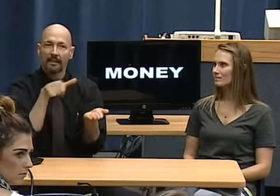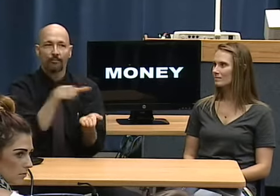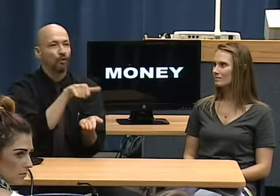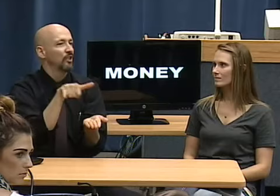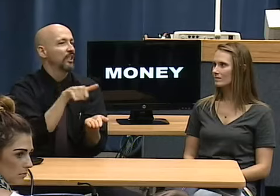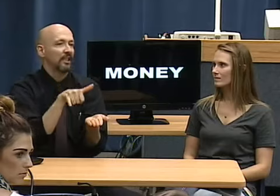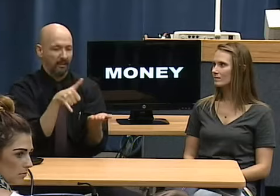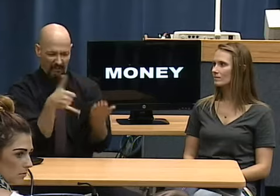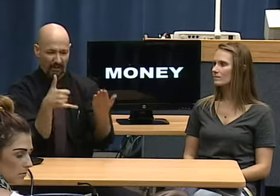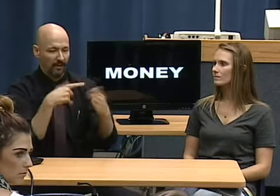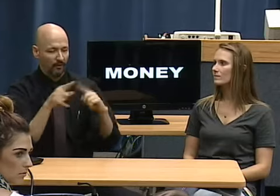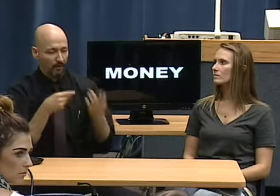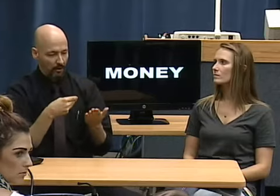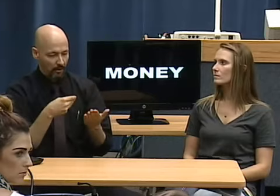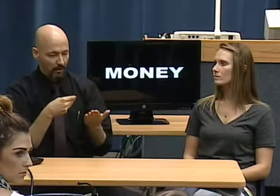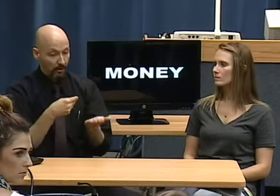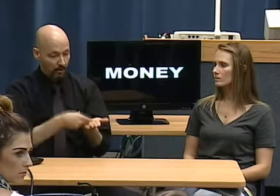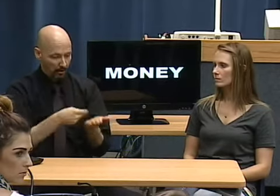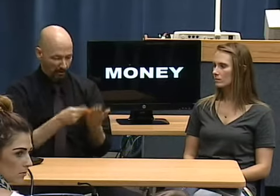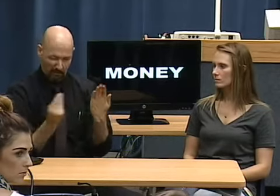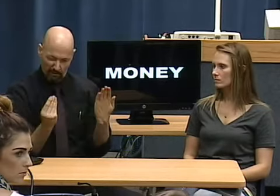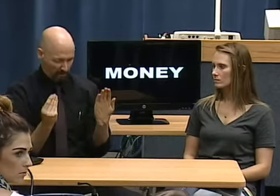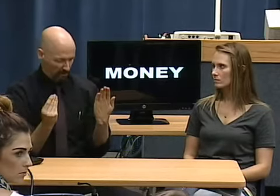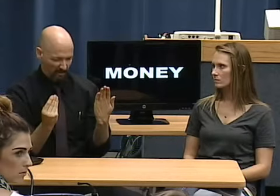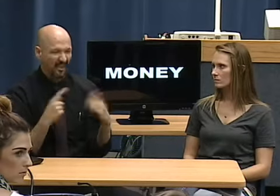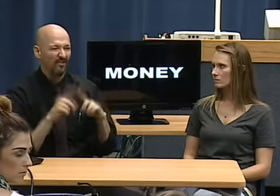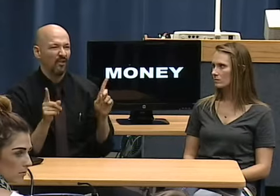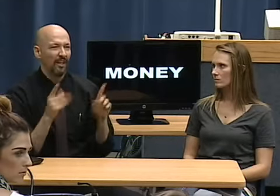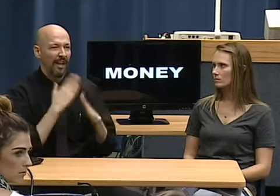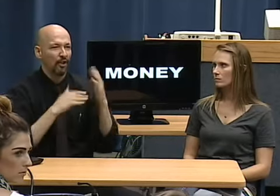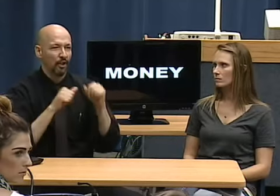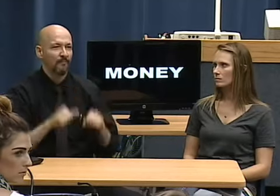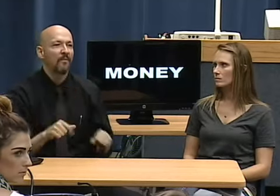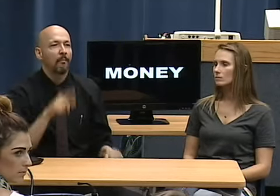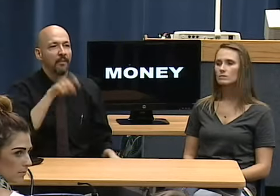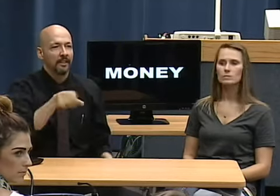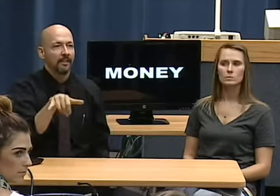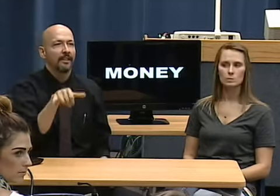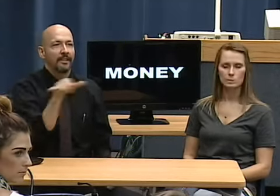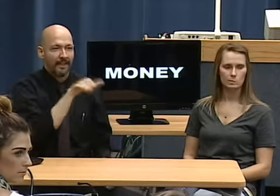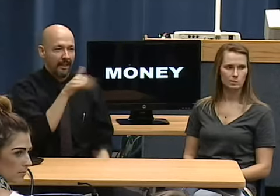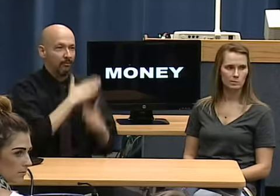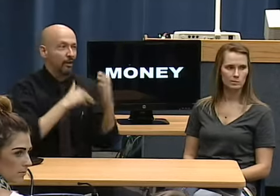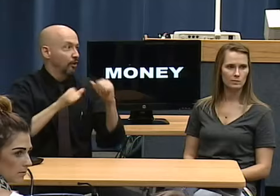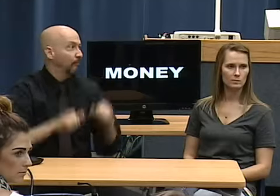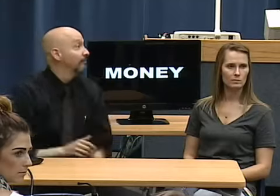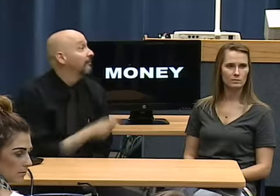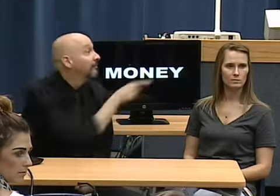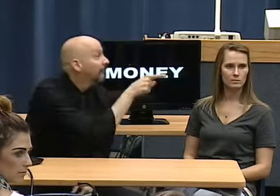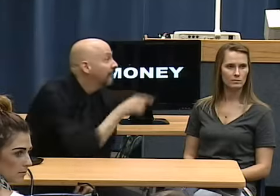"Money" is not the same. Two different handshapes. It needs to have the same handshape.